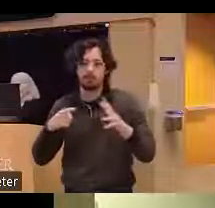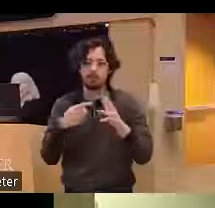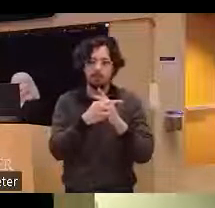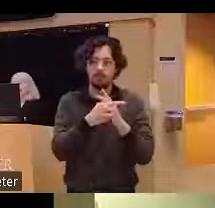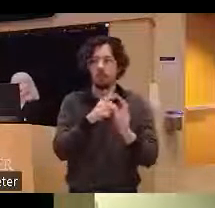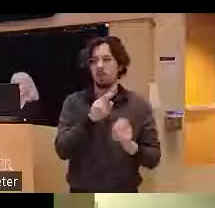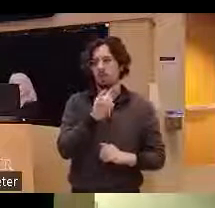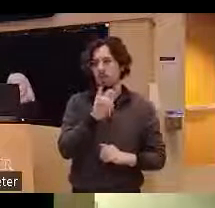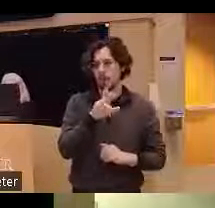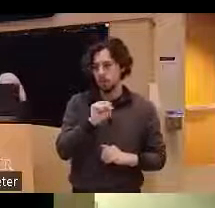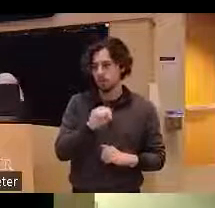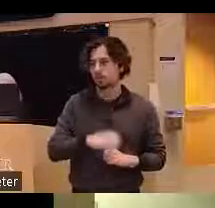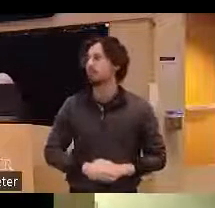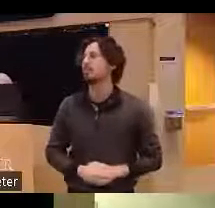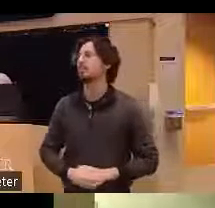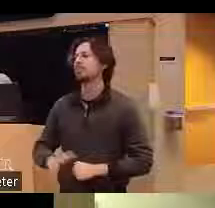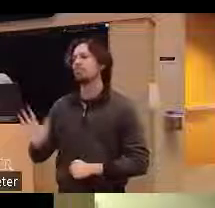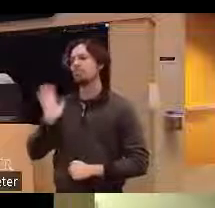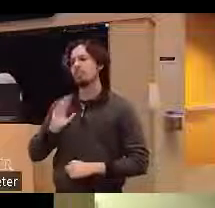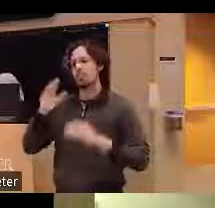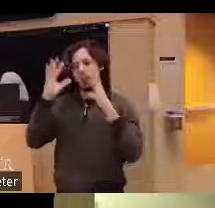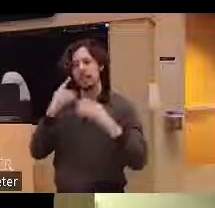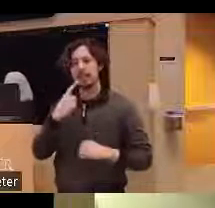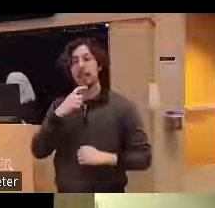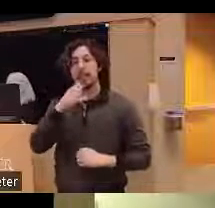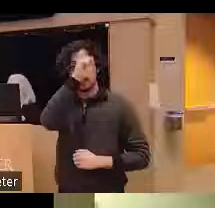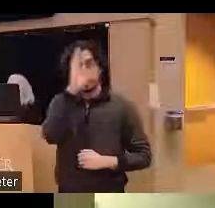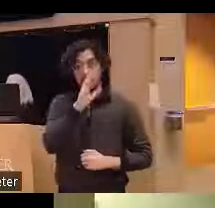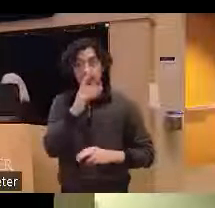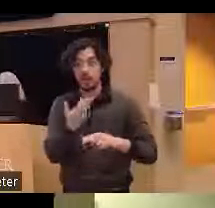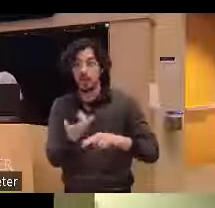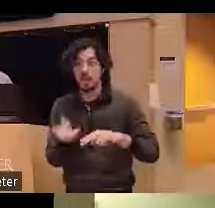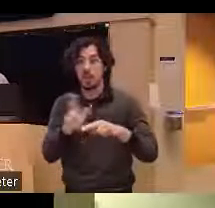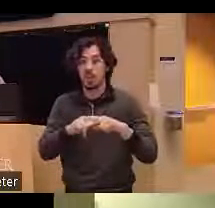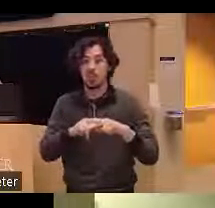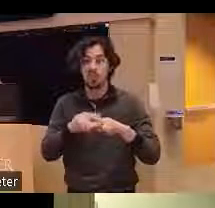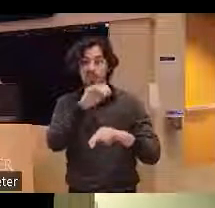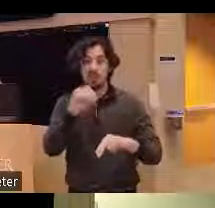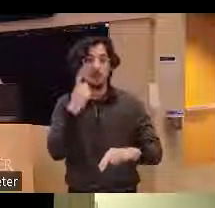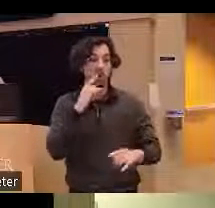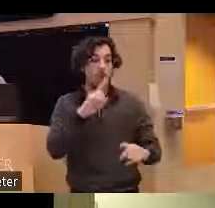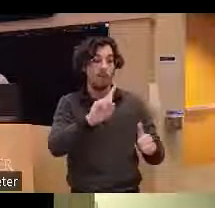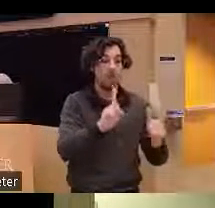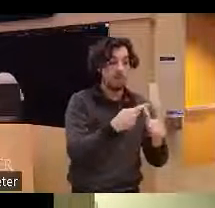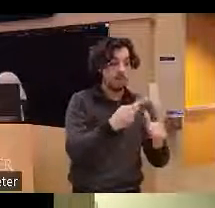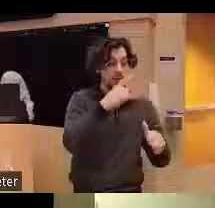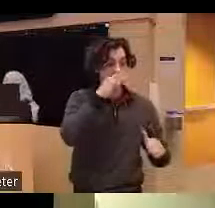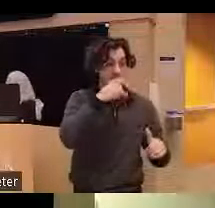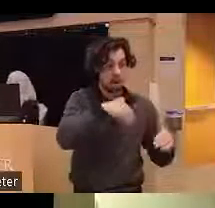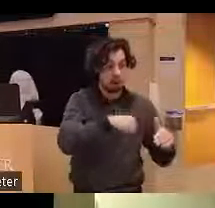said there's an increase in schizophrenia in the very first born and the very last born um if that